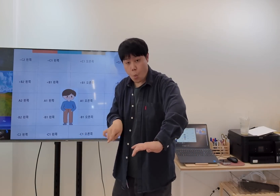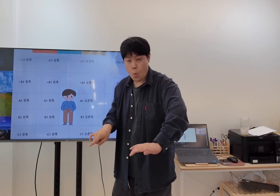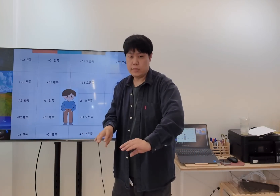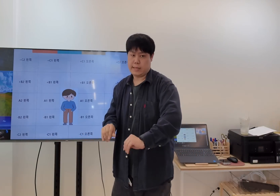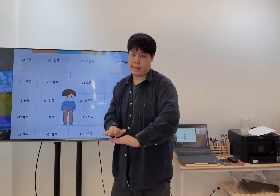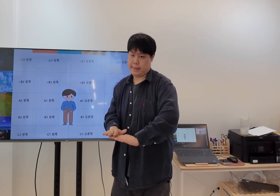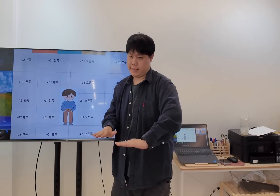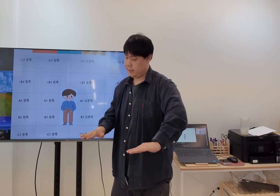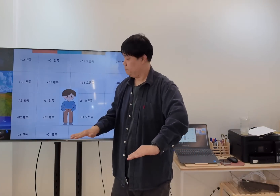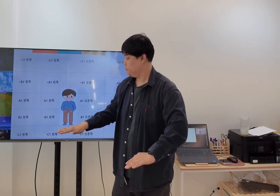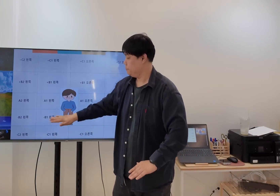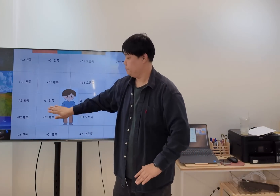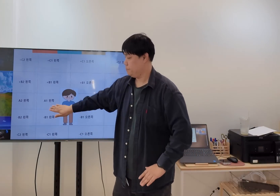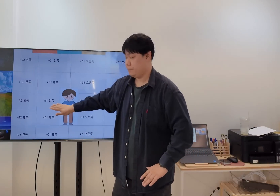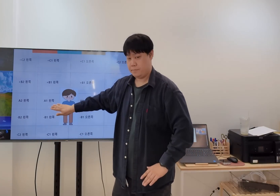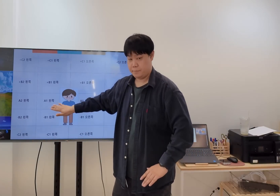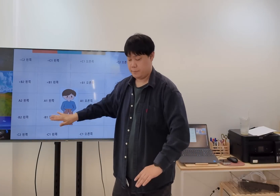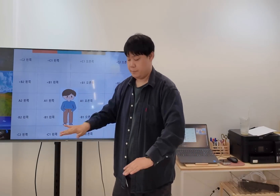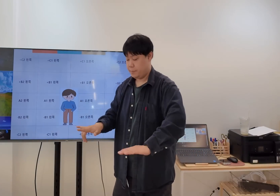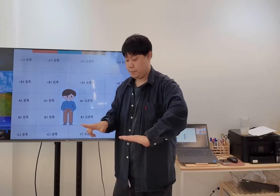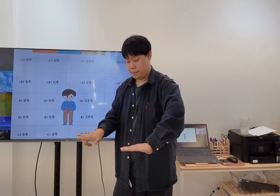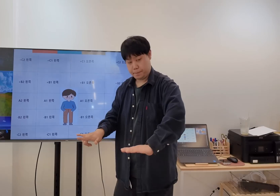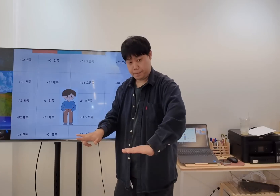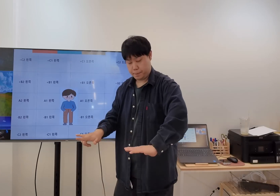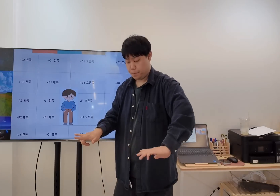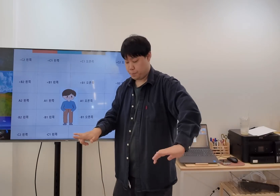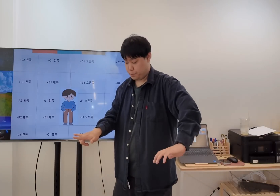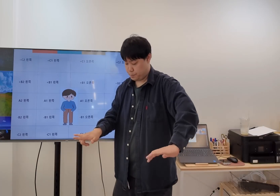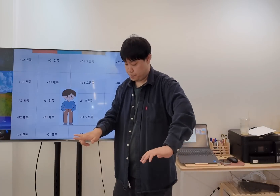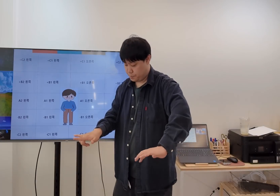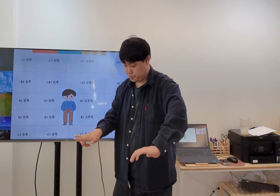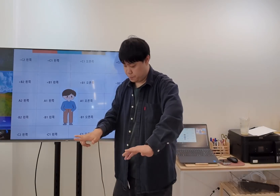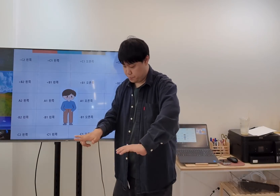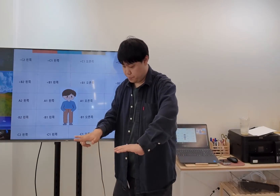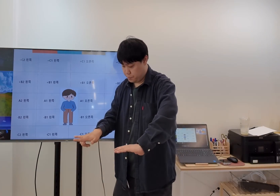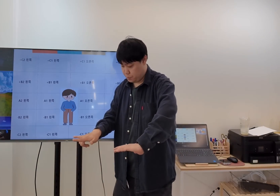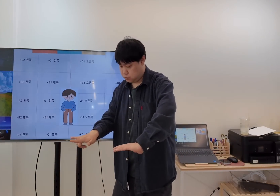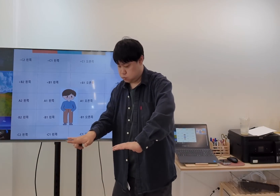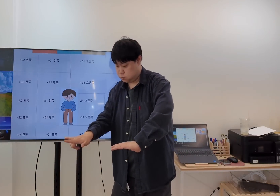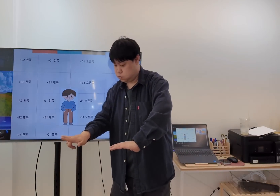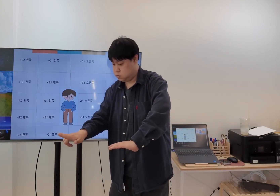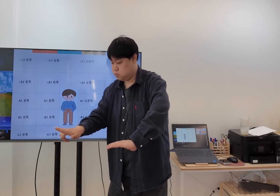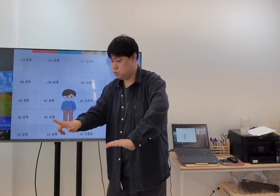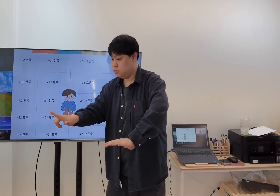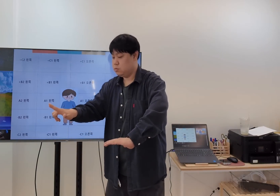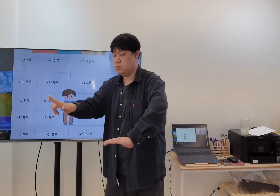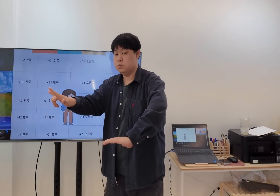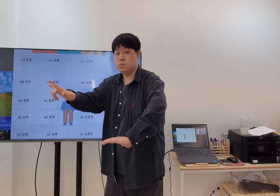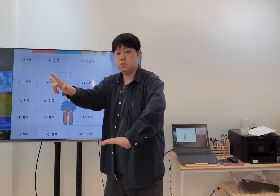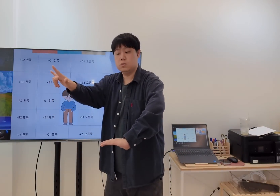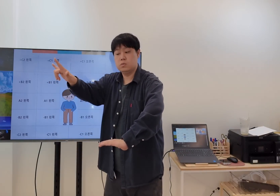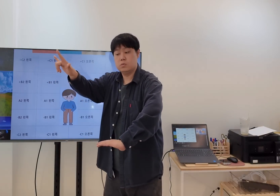This is the ground. When the zombies are coming, the plane takes off.